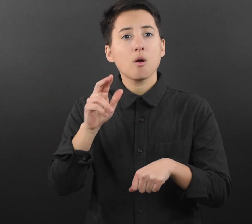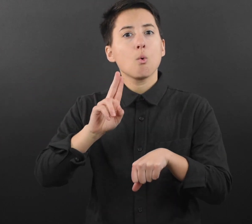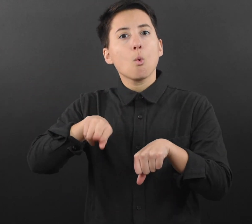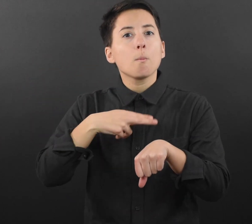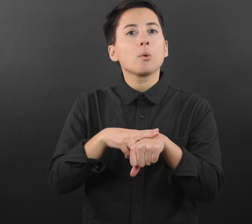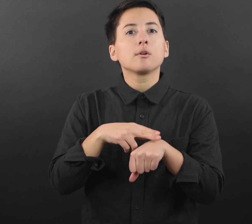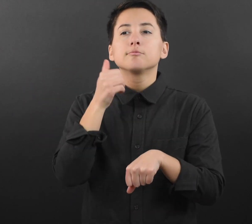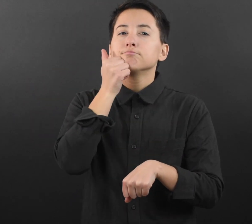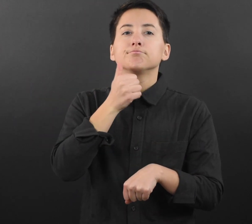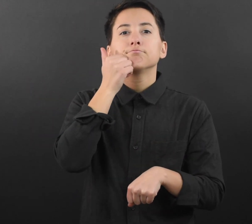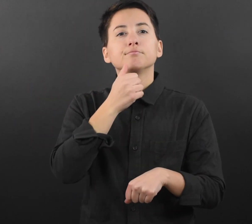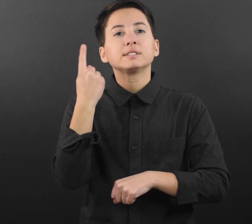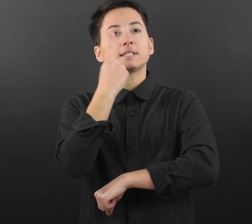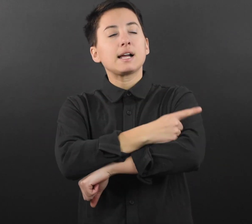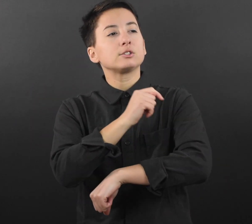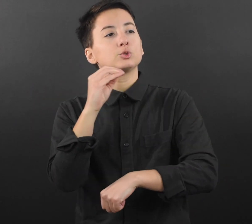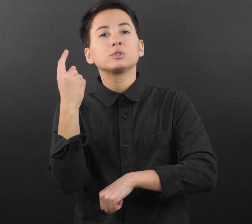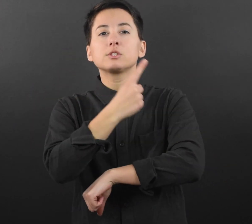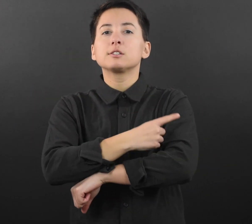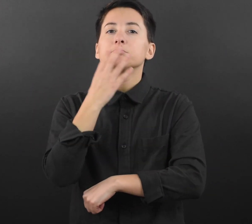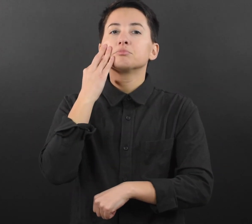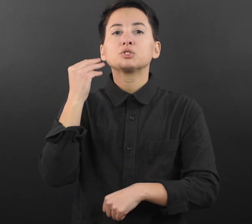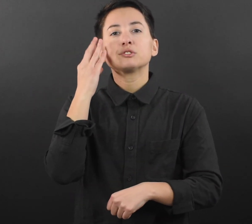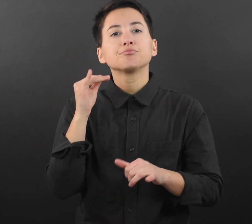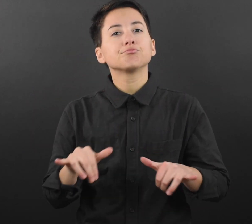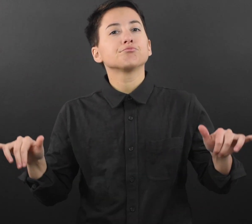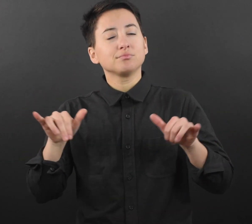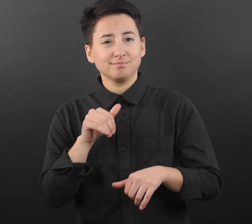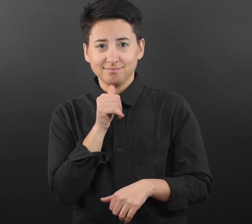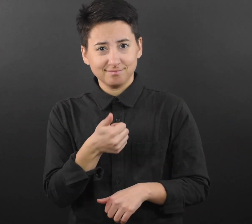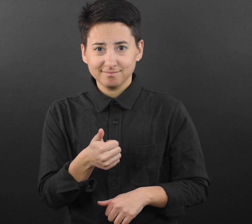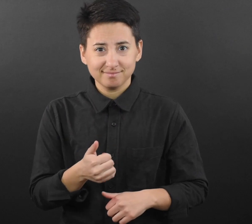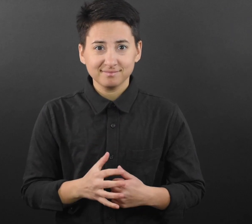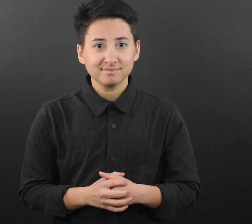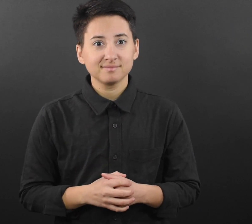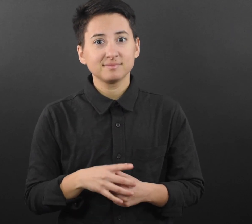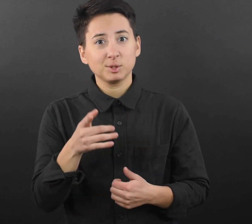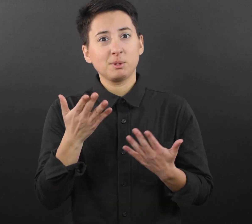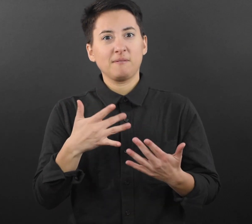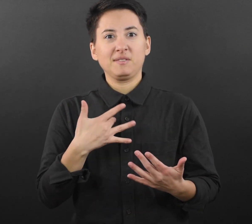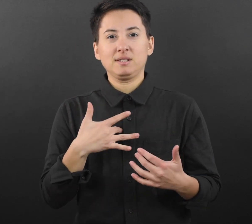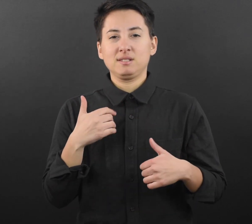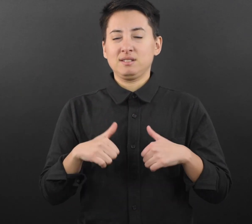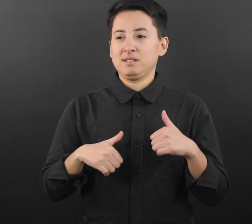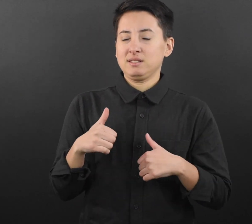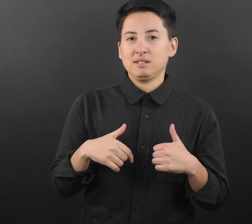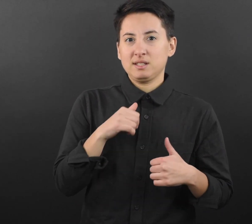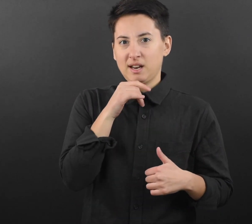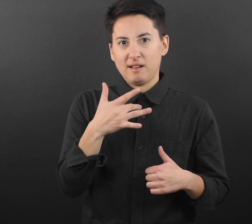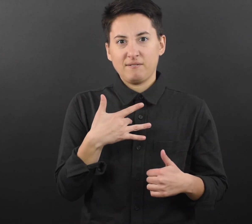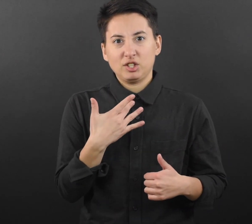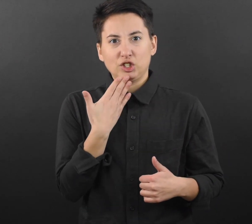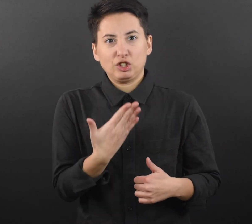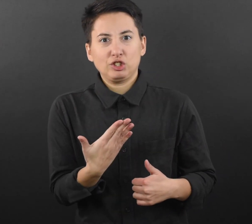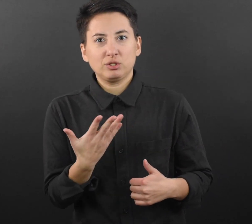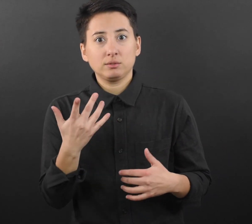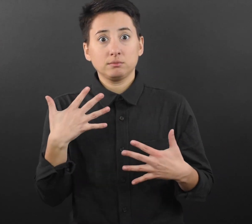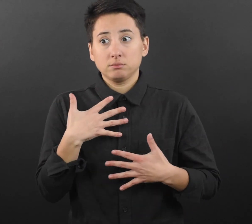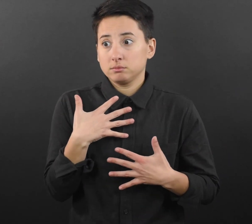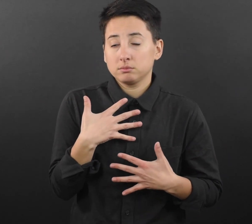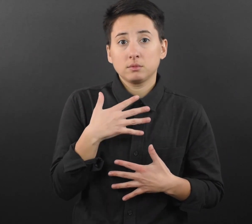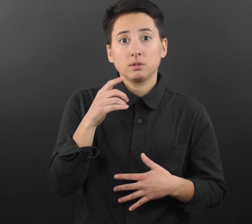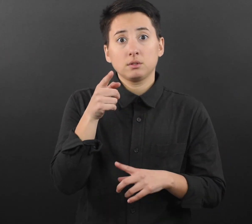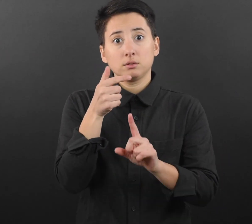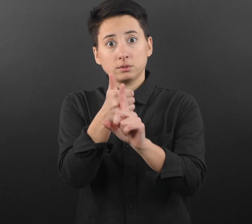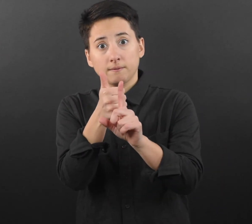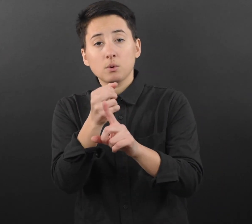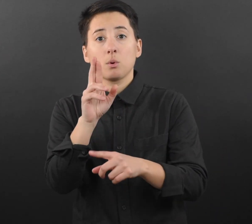normal day-to-day experience. You may feel uneasy or be afraid that you and your loved ones